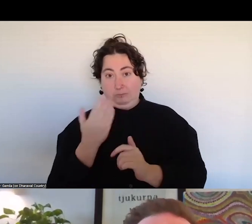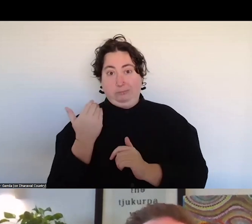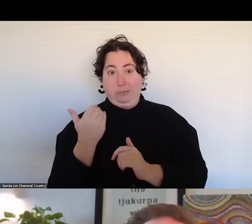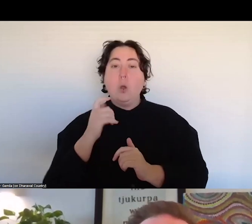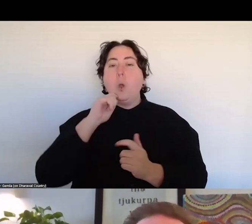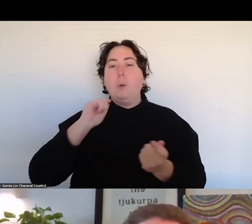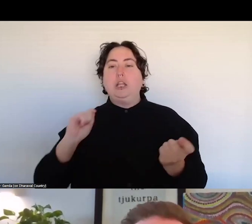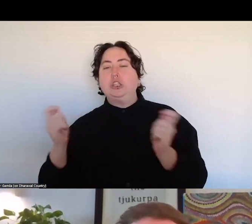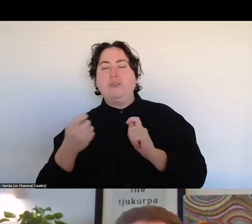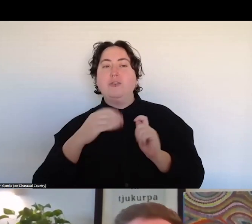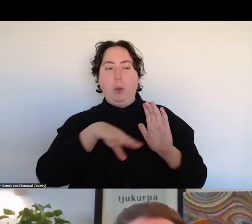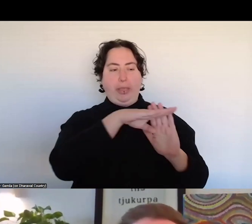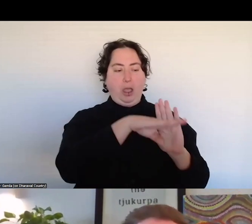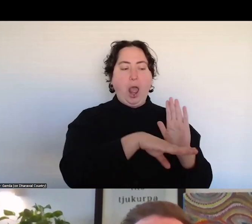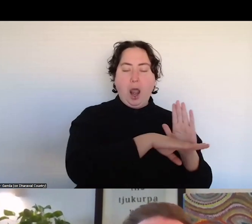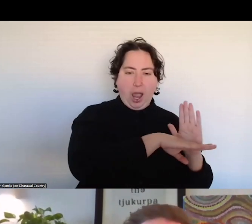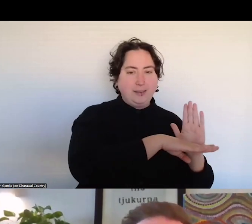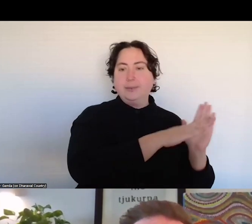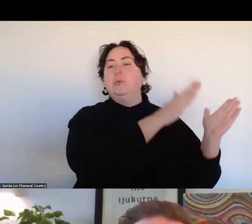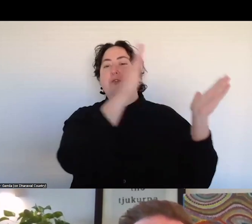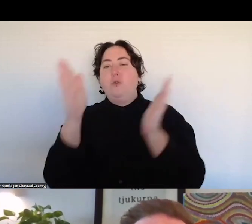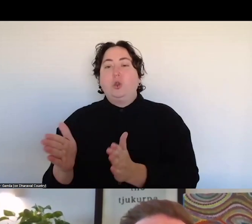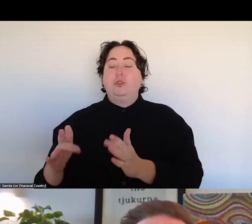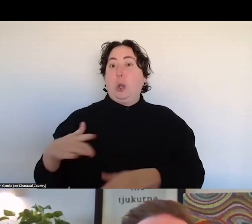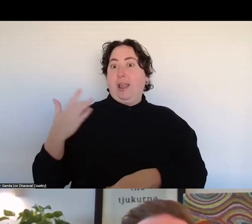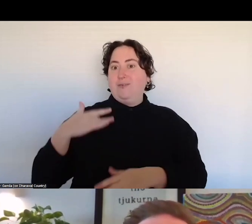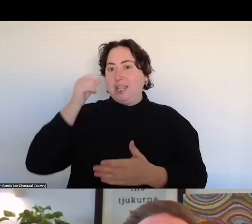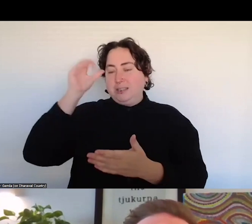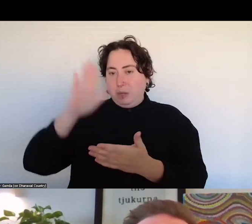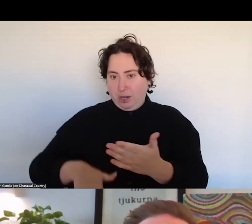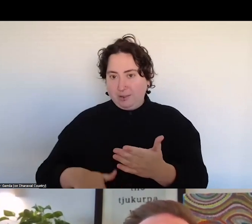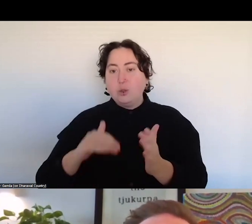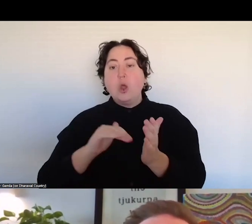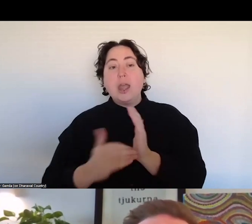guidelines to lived experience and in this part of the session we will hear directly from past Plus1